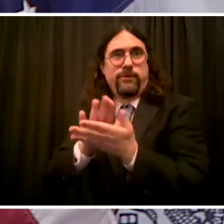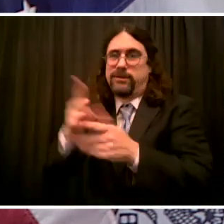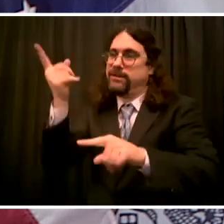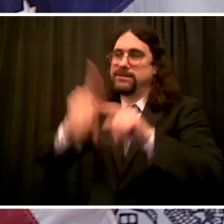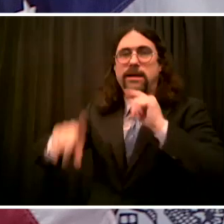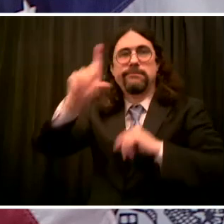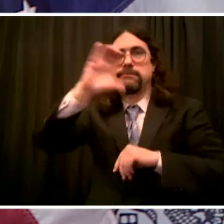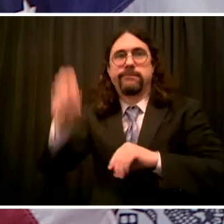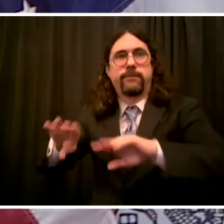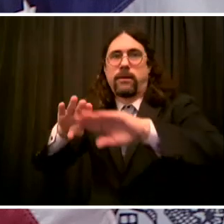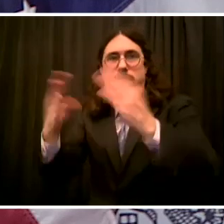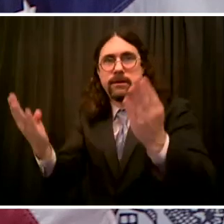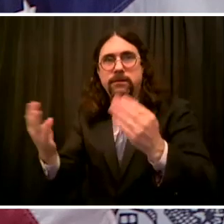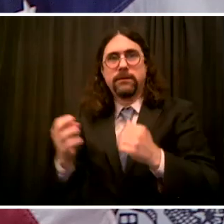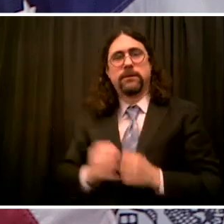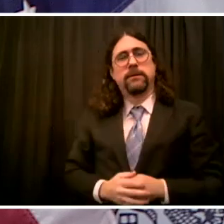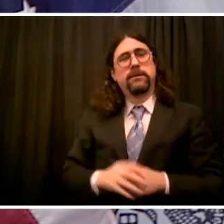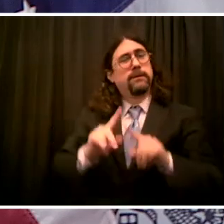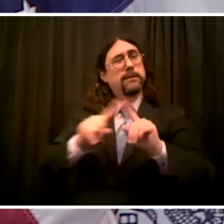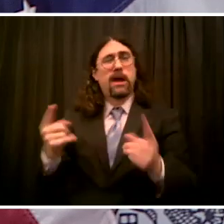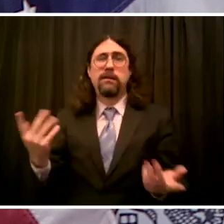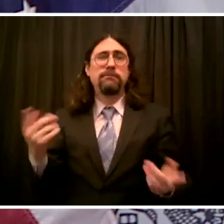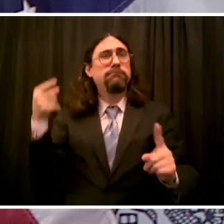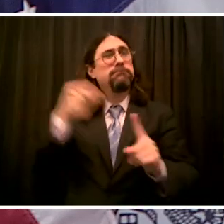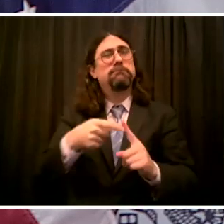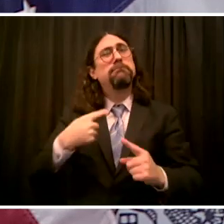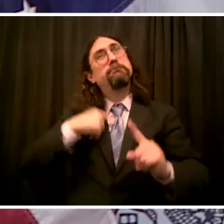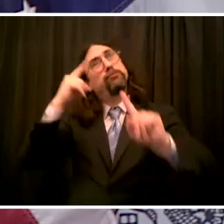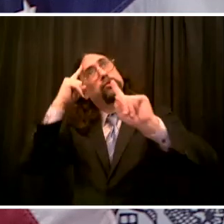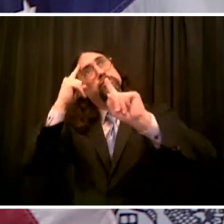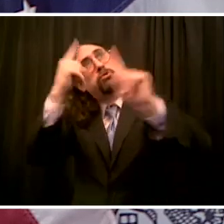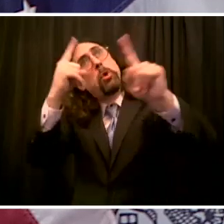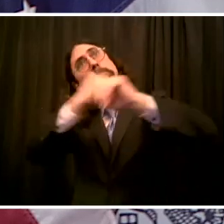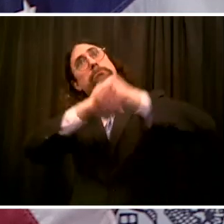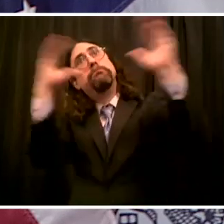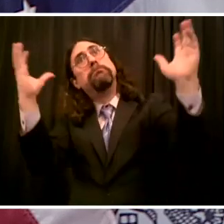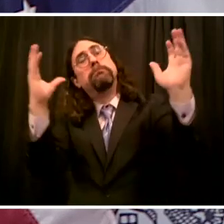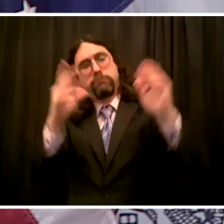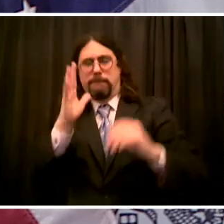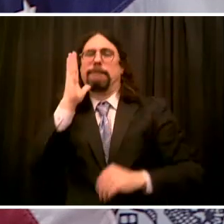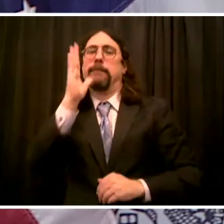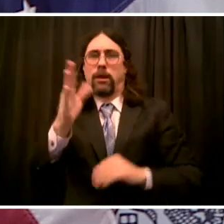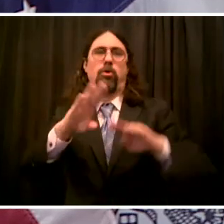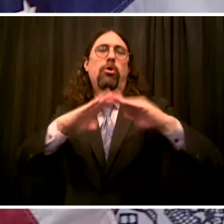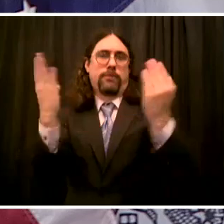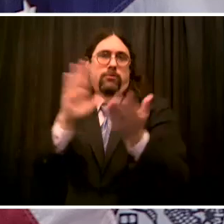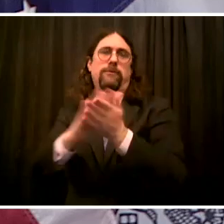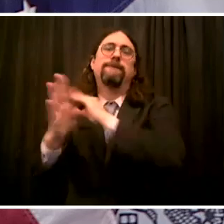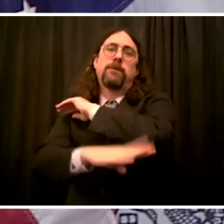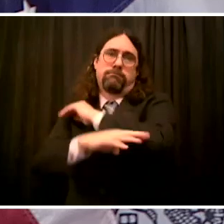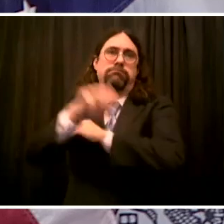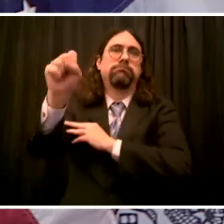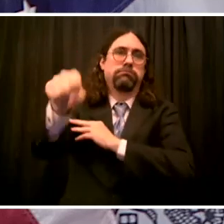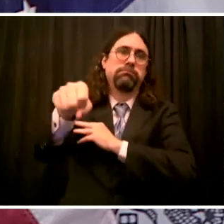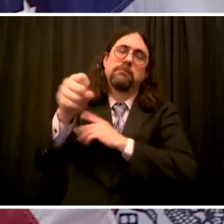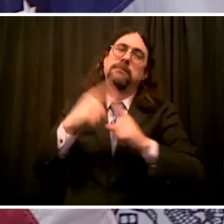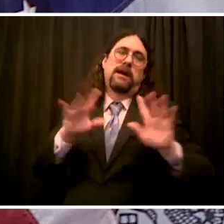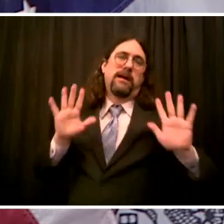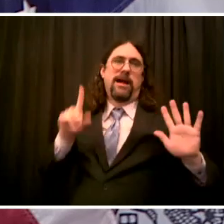"D," DIFFERENT TYPES OF OPTIONS. BUT FOR NOW, WITH THIS MUCH LEAD TIME, MY GOAL IS A FULL REOPENING WITH ANY NUMBER OF PROTECTIONS IN